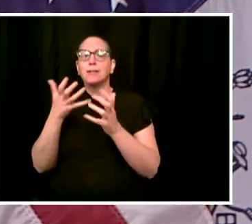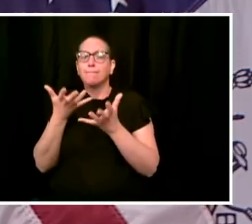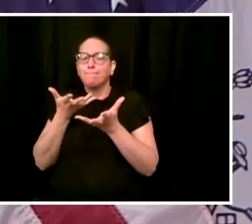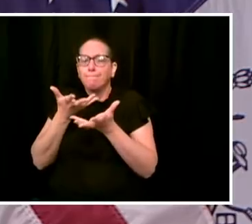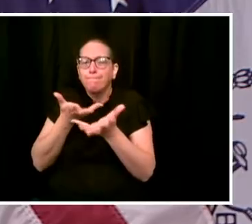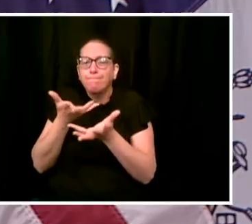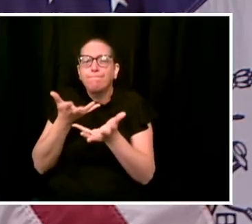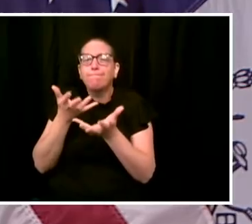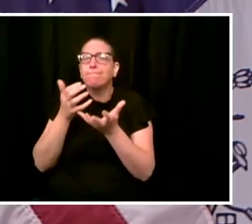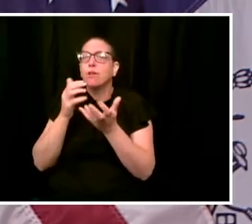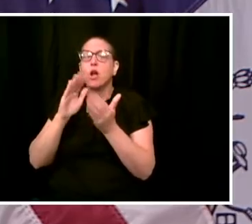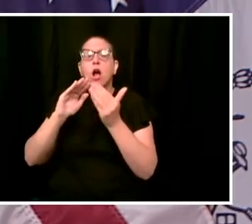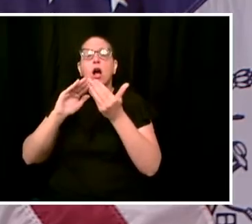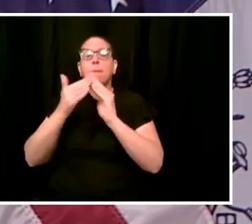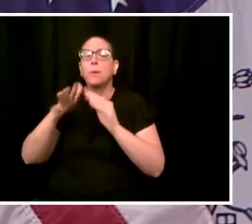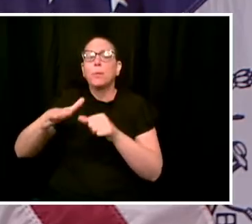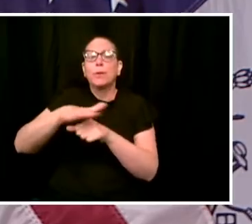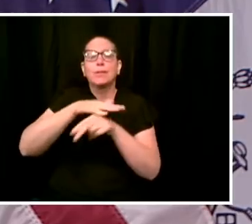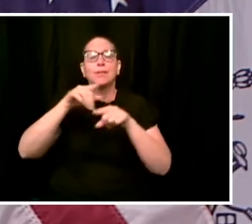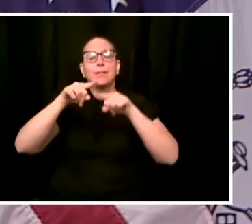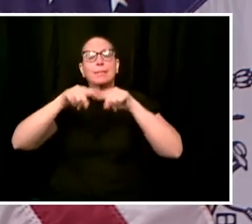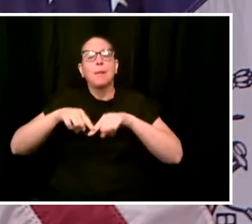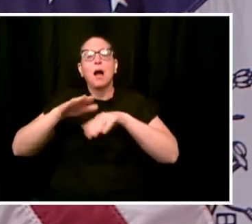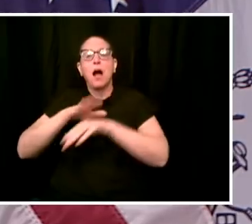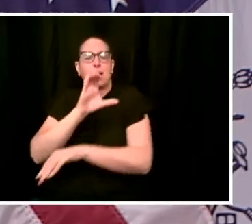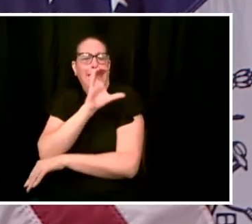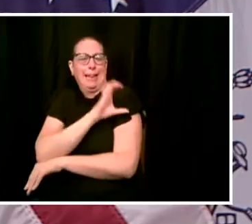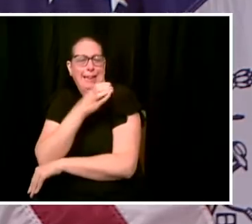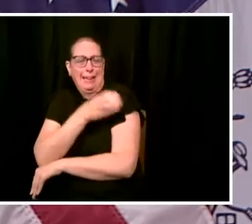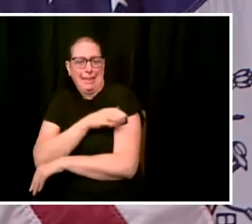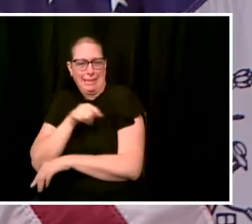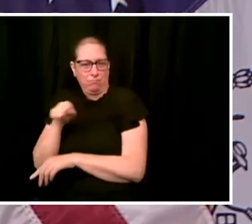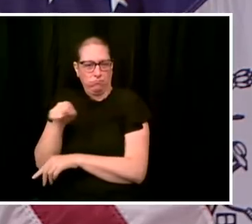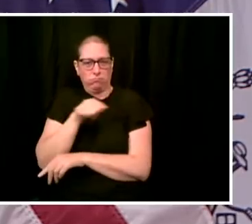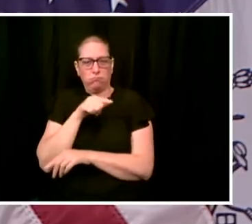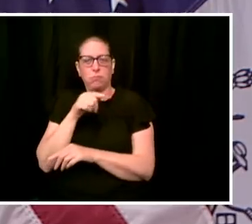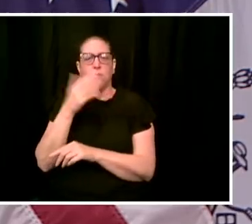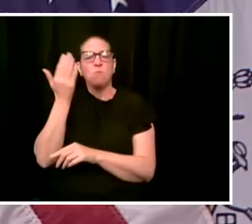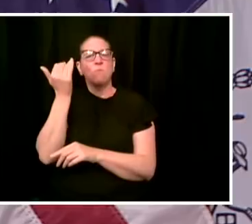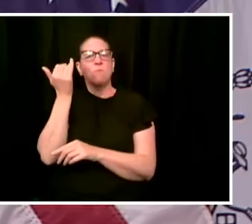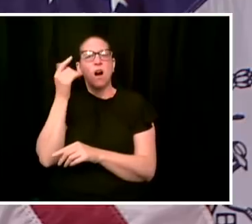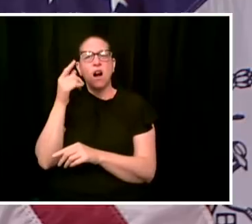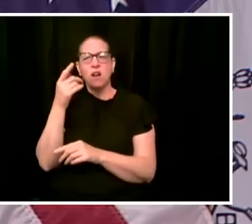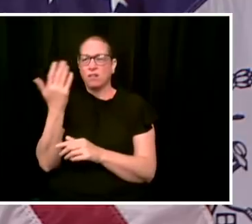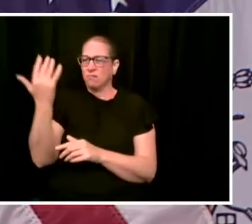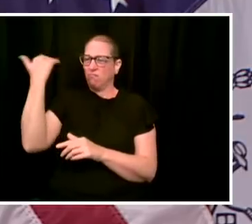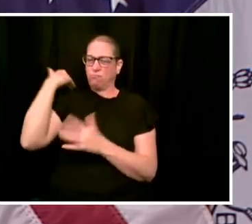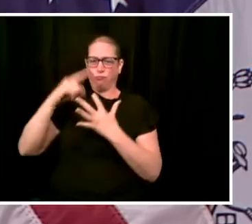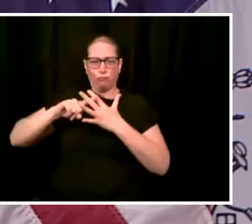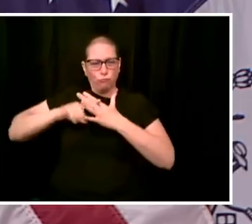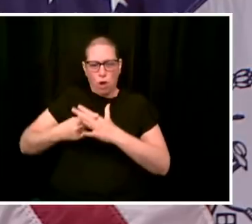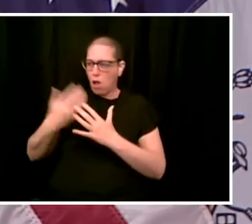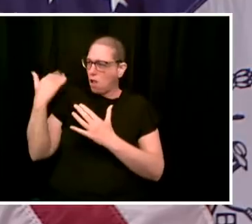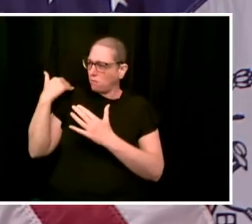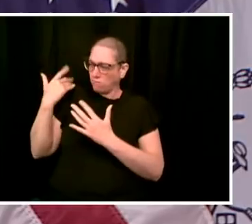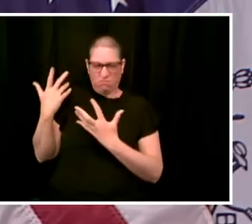ENGAGE MMCOUNY-ITBAD SE HEALTH CARE ORGANIZATIONS, I WHY WASN'T IT DONE SOONER IN NEIGHBORHOODS THAT HAVE FEWER